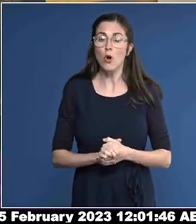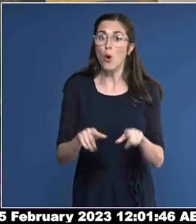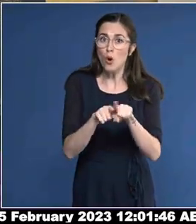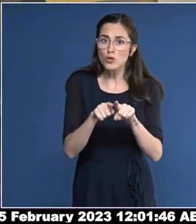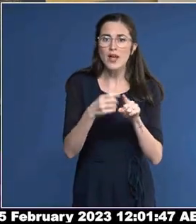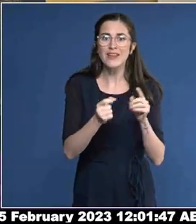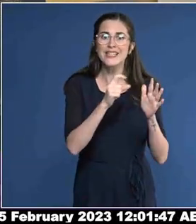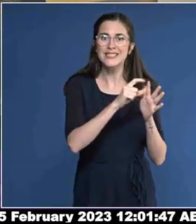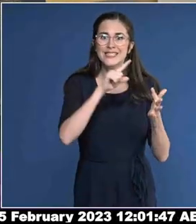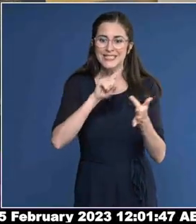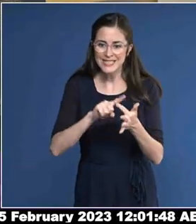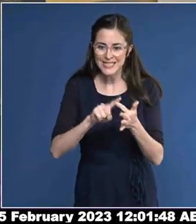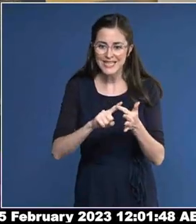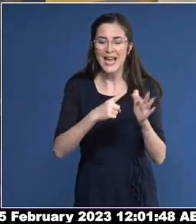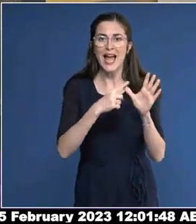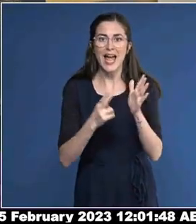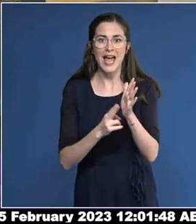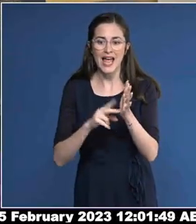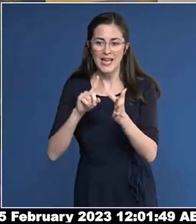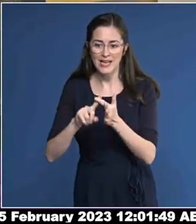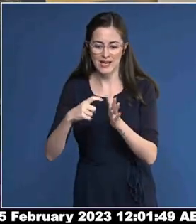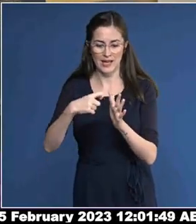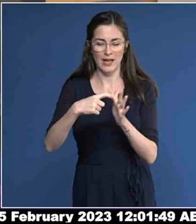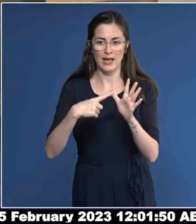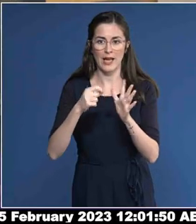Kapene. Kapene. MS EASTMAN: Okay. Thank you. CHAIR: Thank you very much.